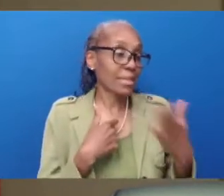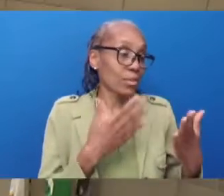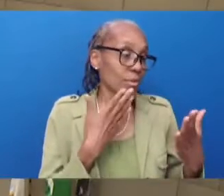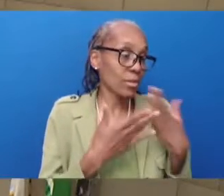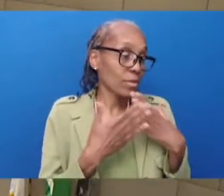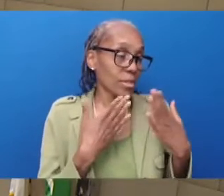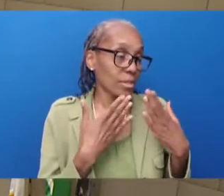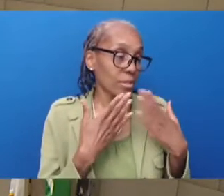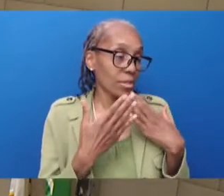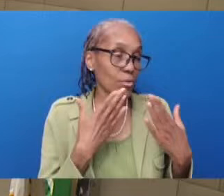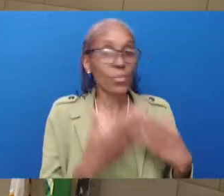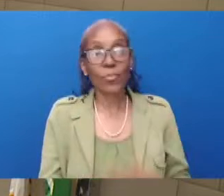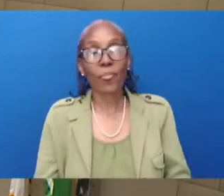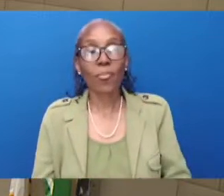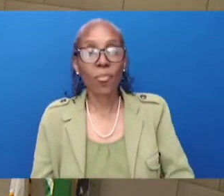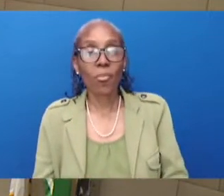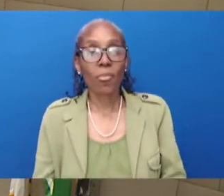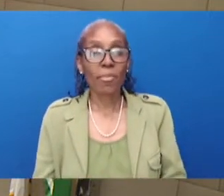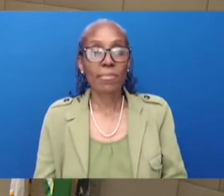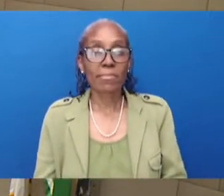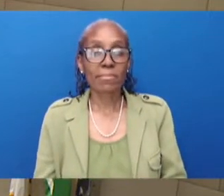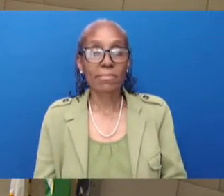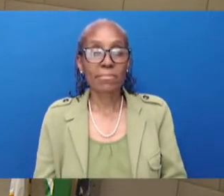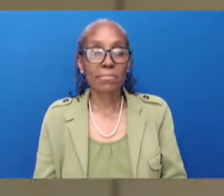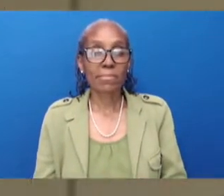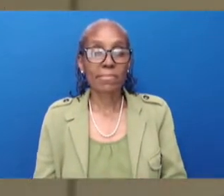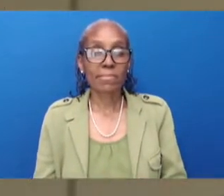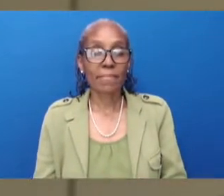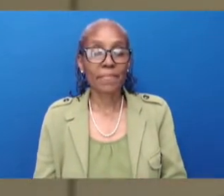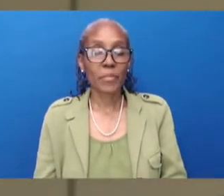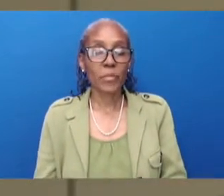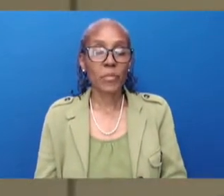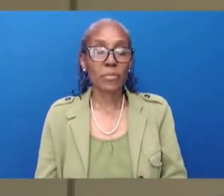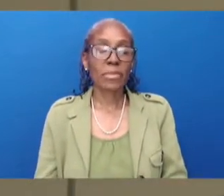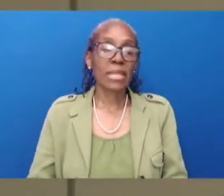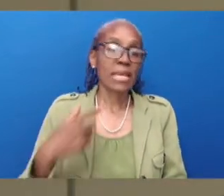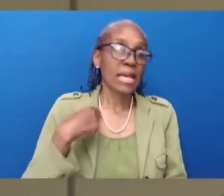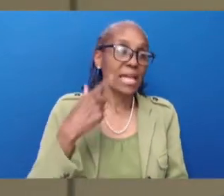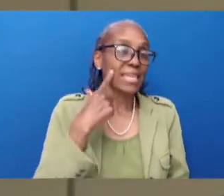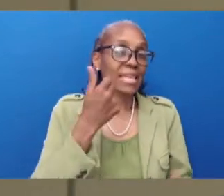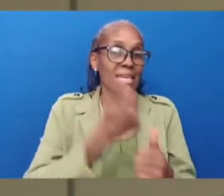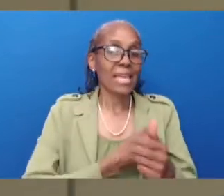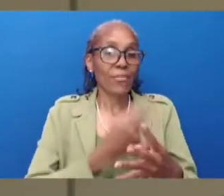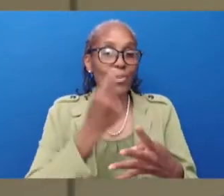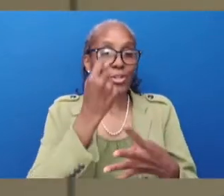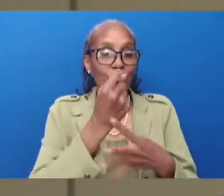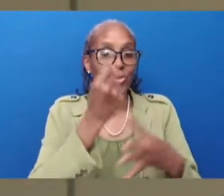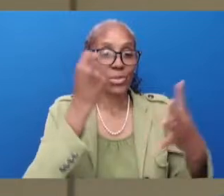UP TO DATE WITH THE THINGS THAT THEY HAVE TO KEEP STRAIGHT WITH